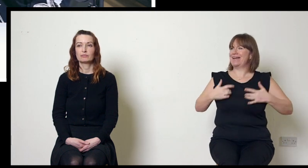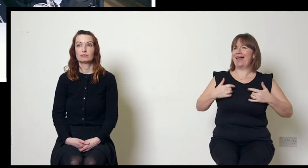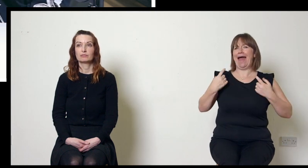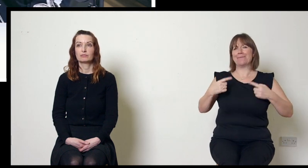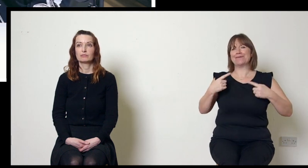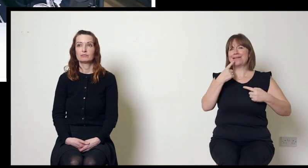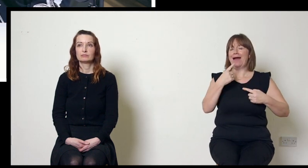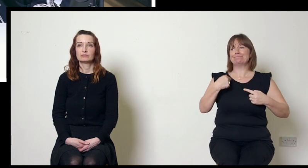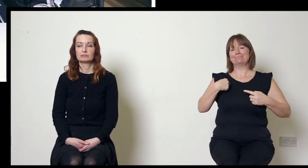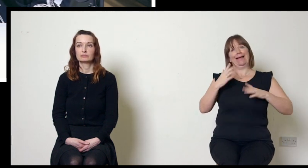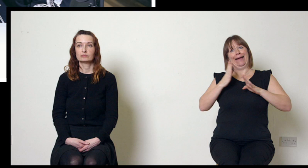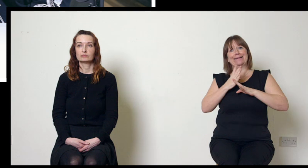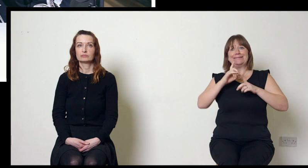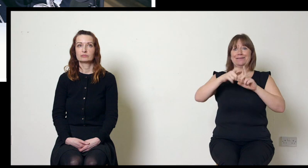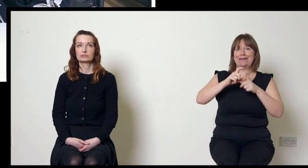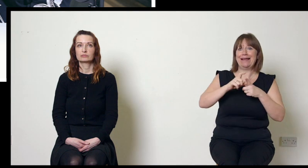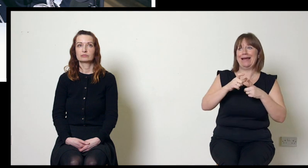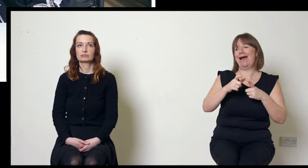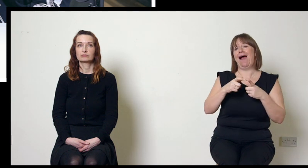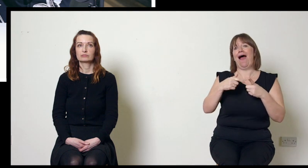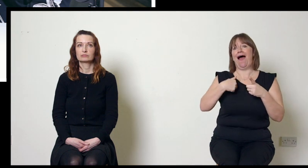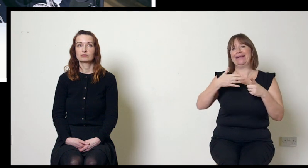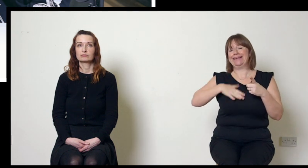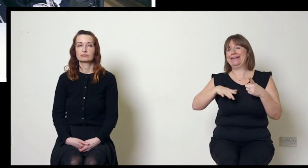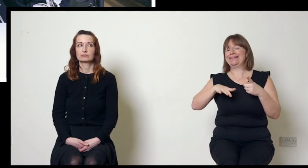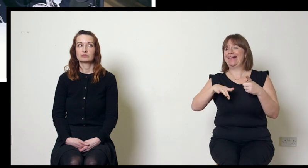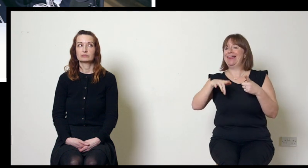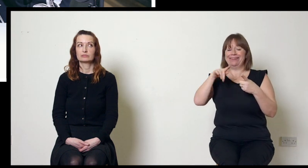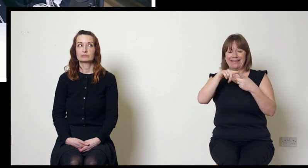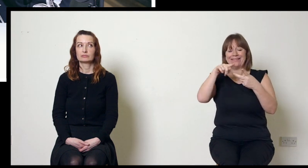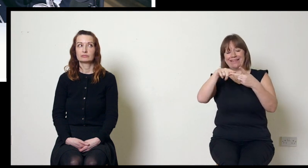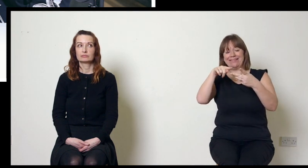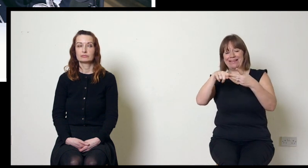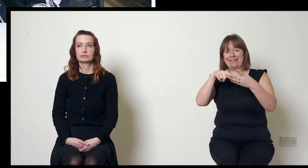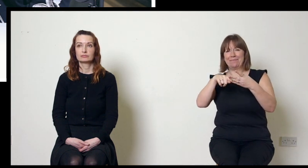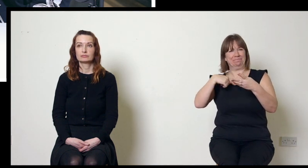I've got a hidden disability, I've got this, I need this requirement. And actually that's not people being demanding that's just